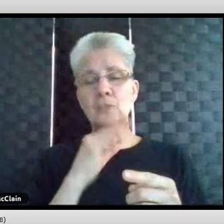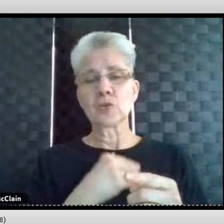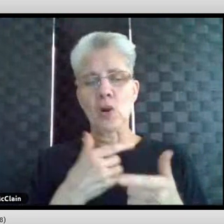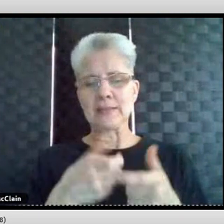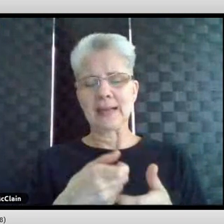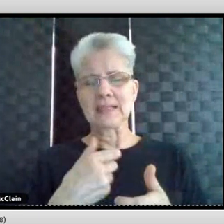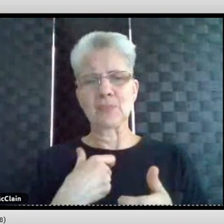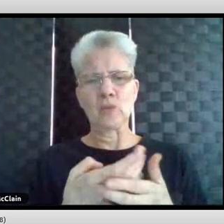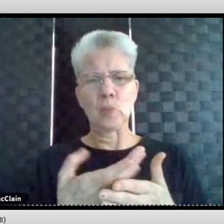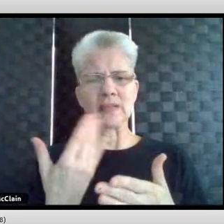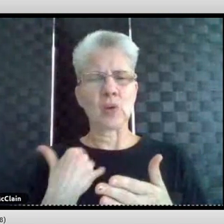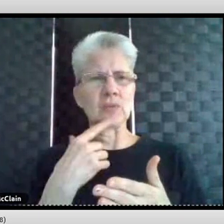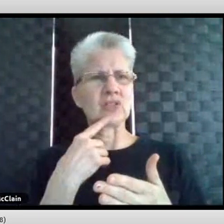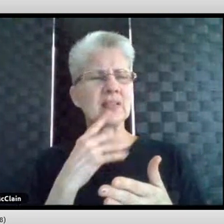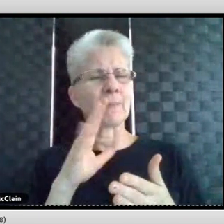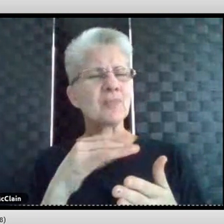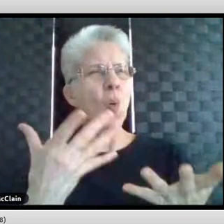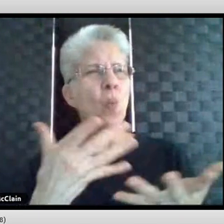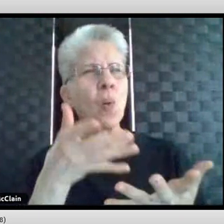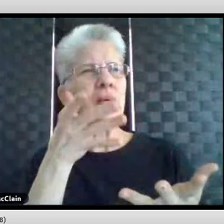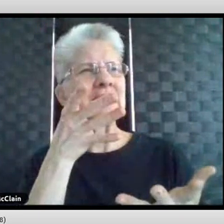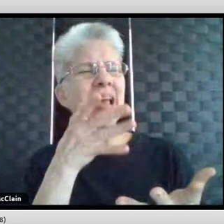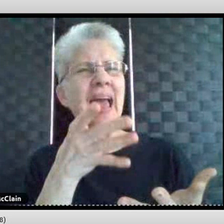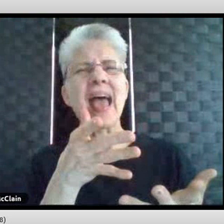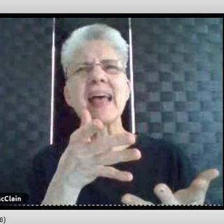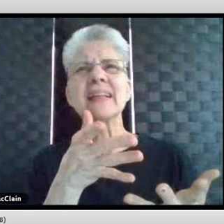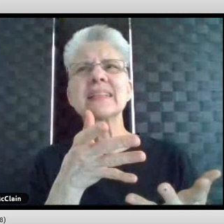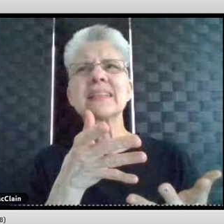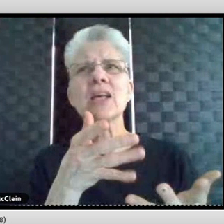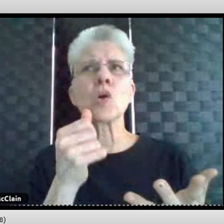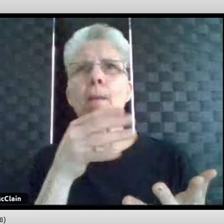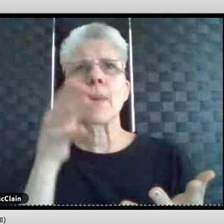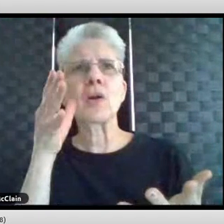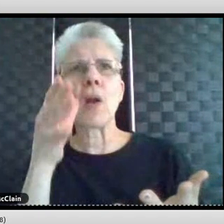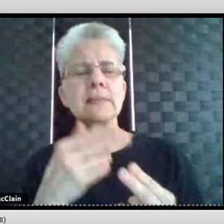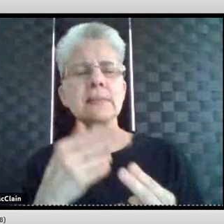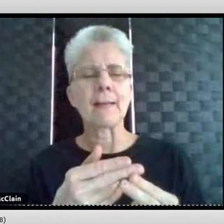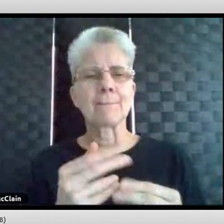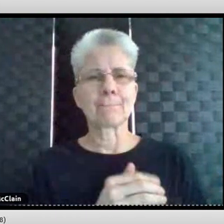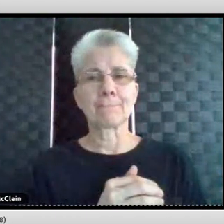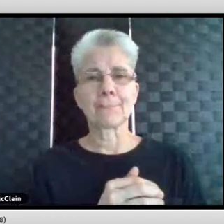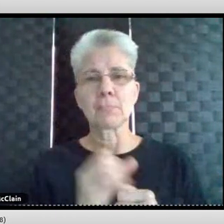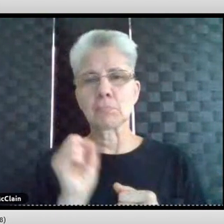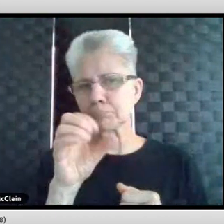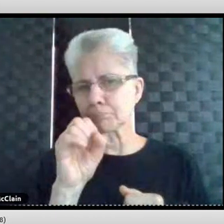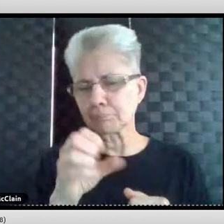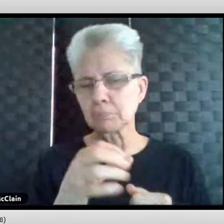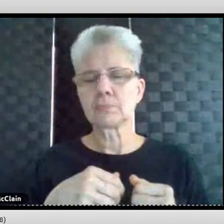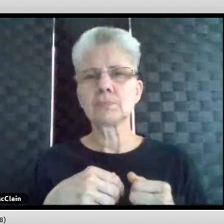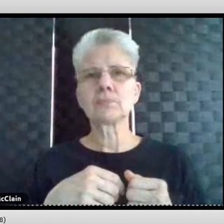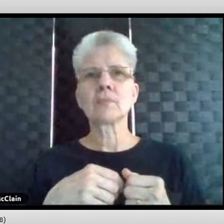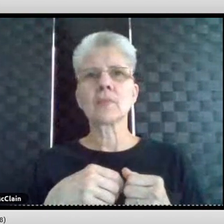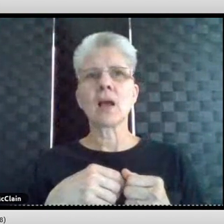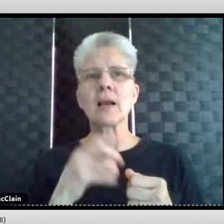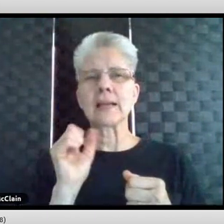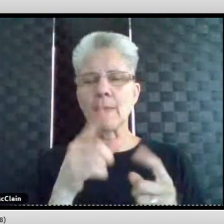and she said, "What was Dad's grandma and grandpa's name?" So I knew that, so I got that back to her, I and said,